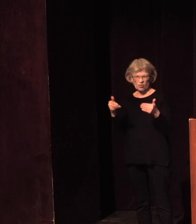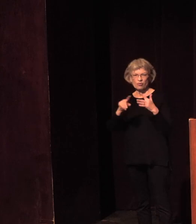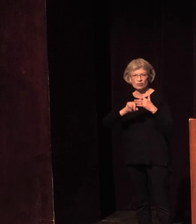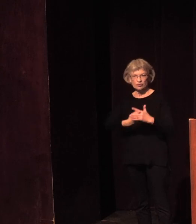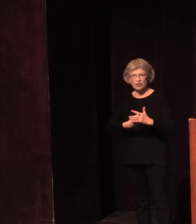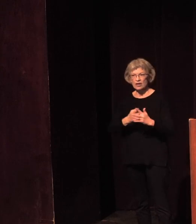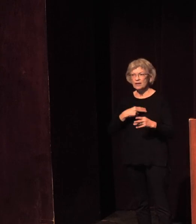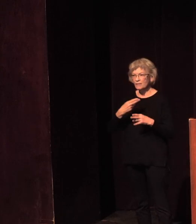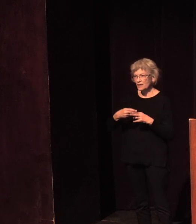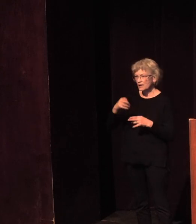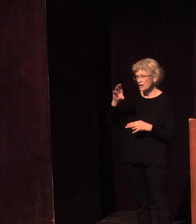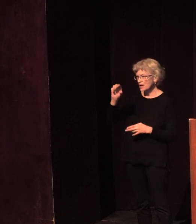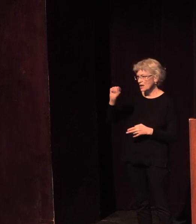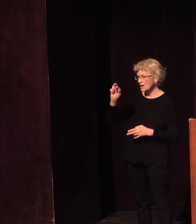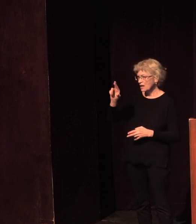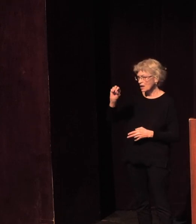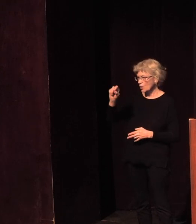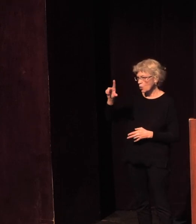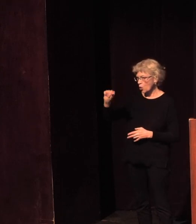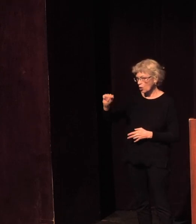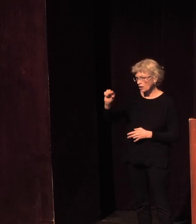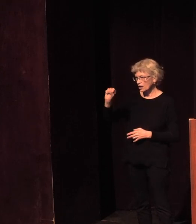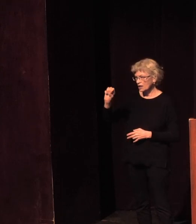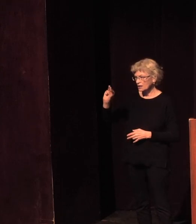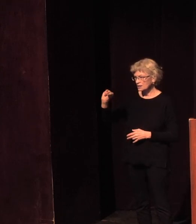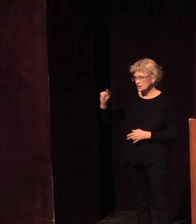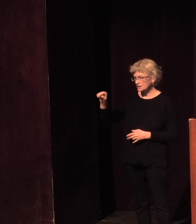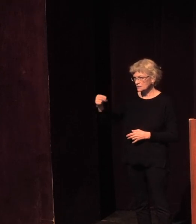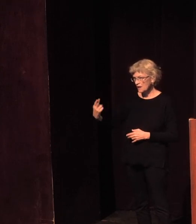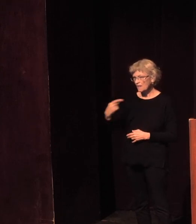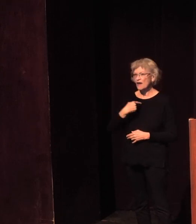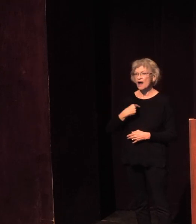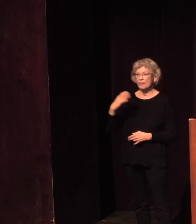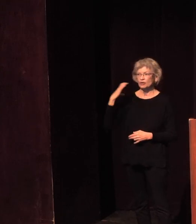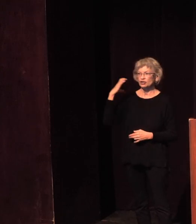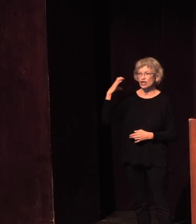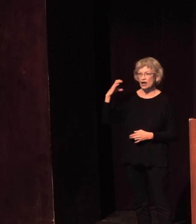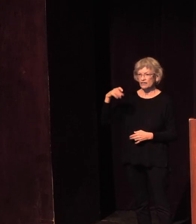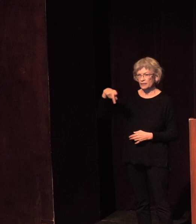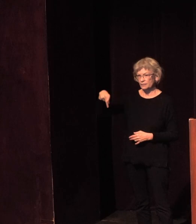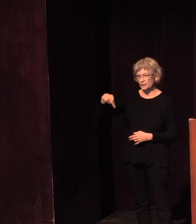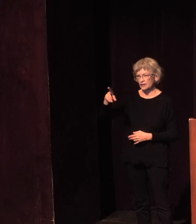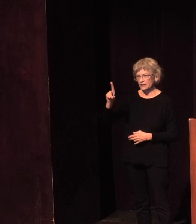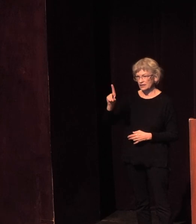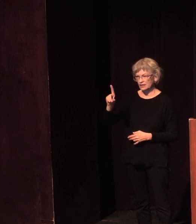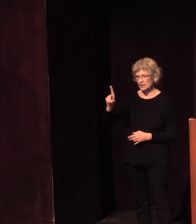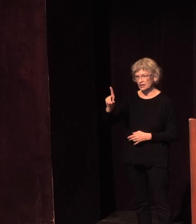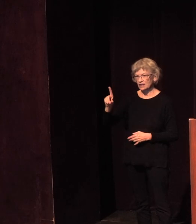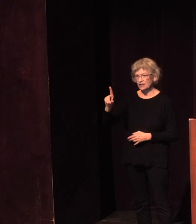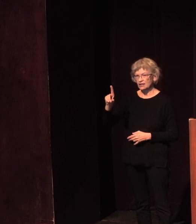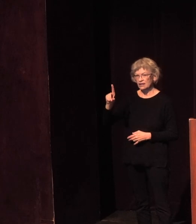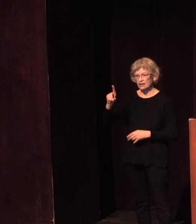Welcome everybody. I think we will go ahead and get started. My name is Carola Smith and I am the Chair of the professional